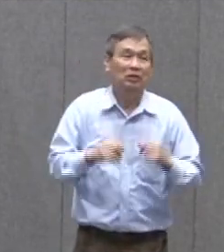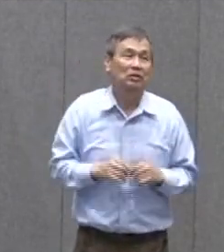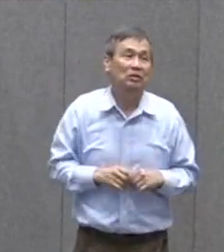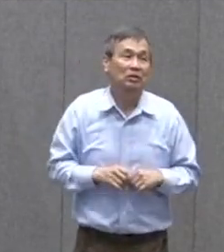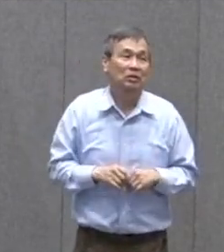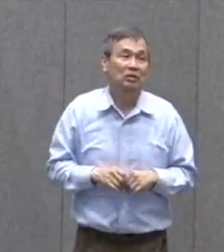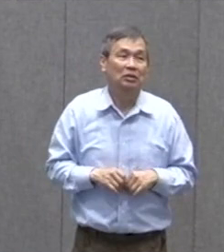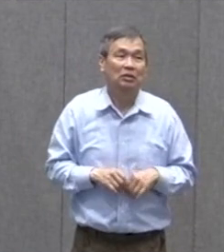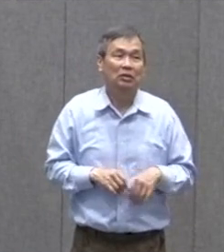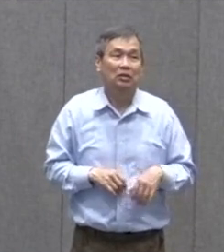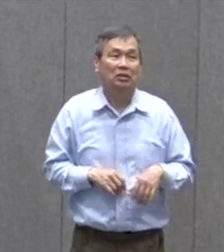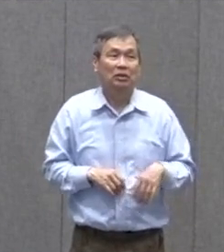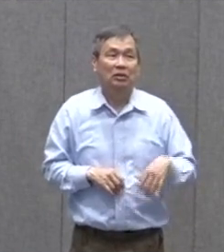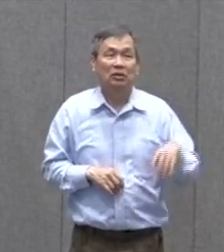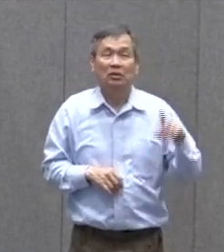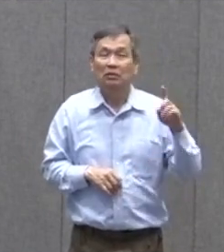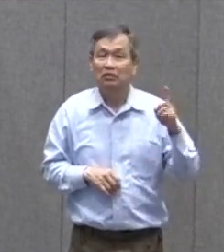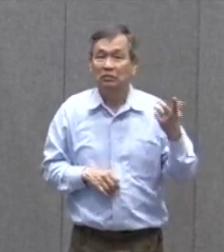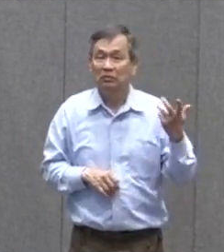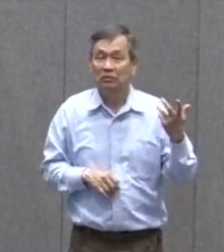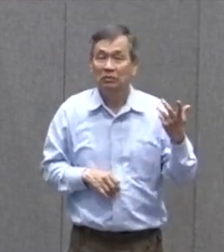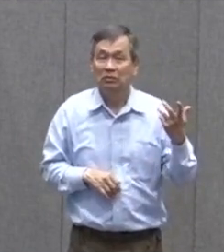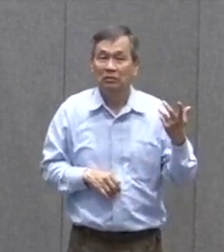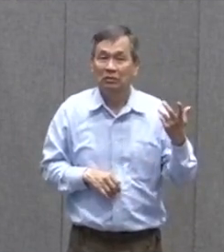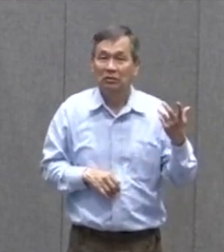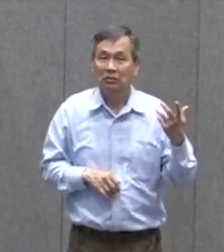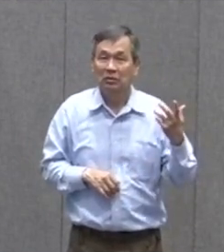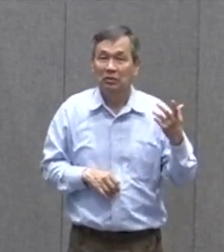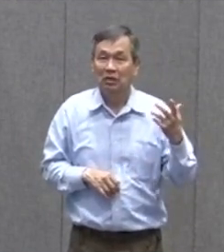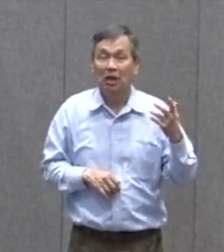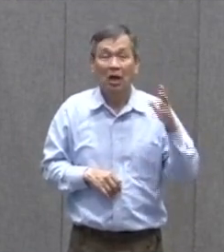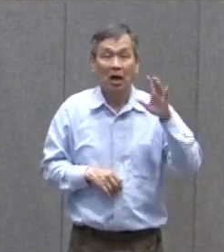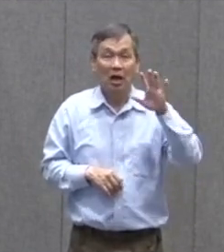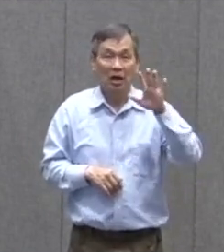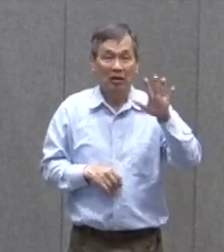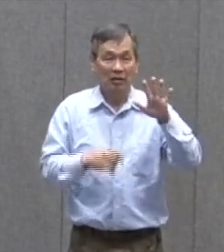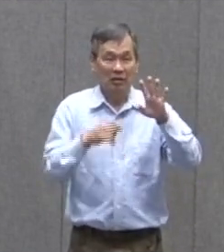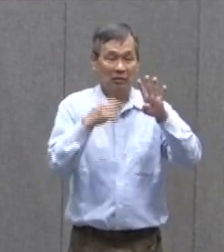to see if that one's gonna be a match to one I've already seen. I got tally marks for six,